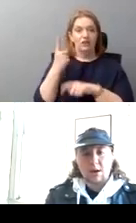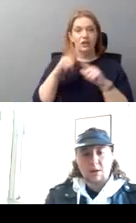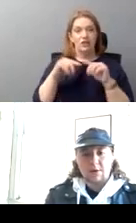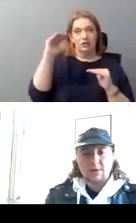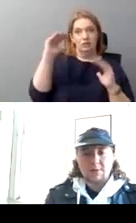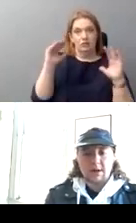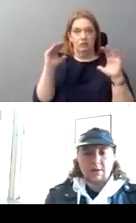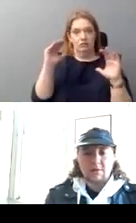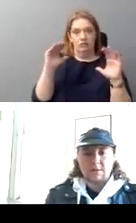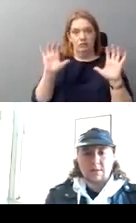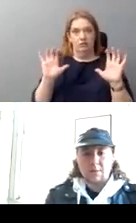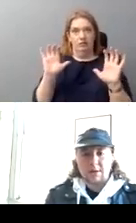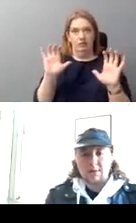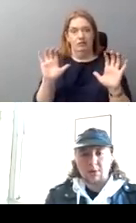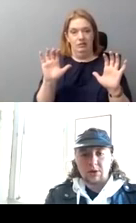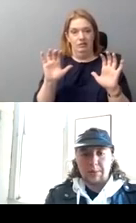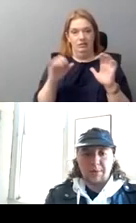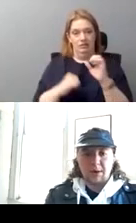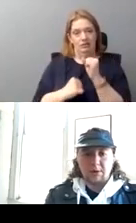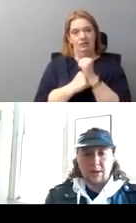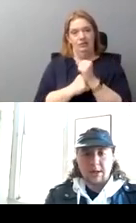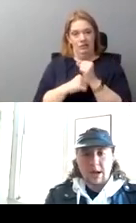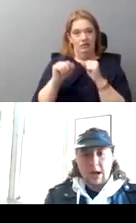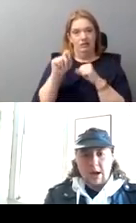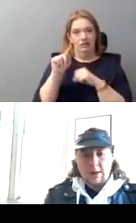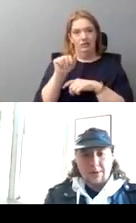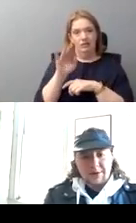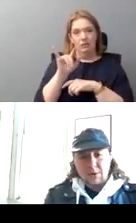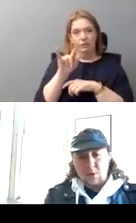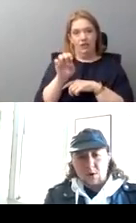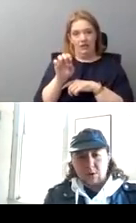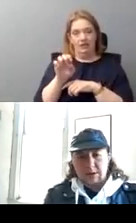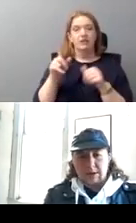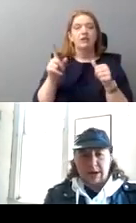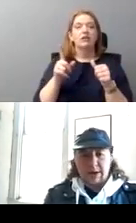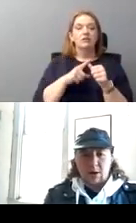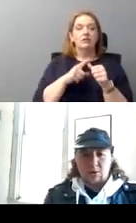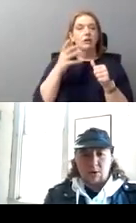The first objective was to stabilize the building, primarily the plaster walls and applied artwork